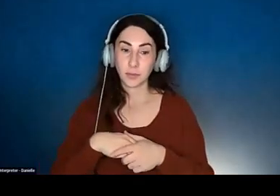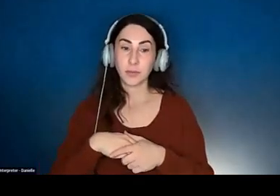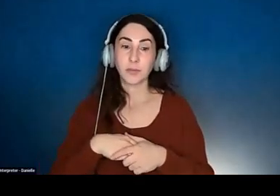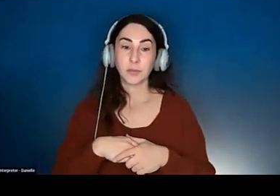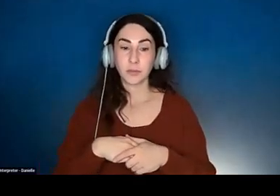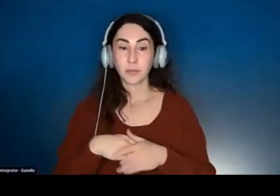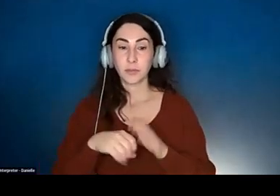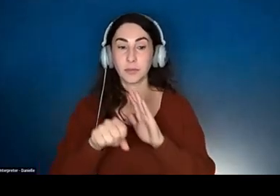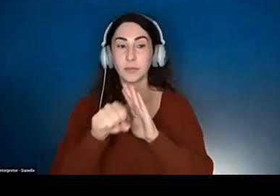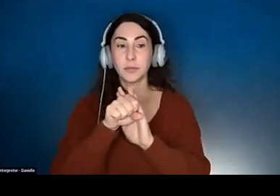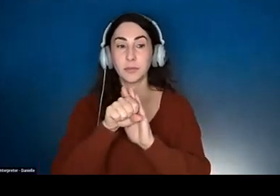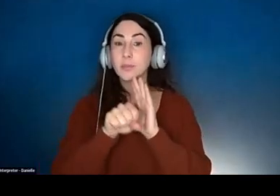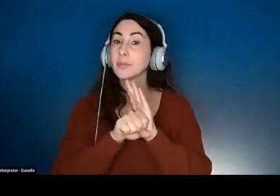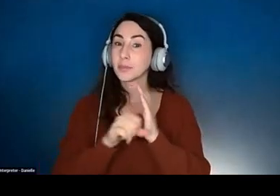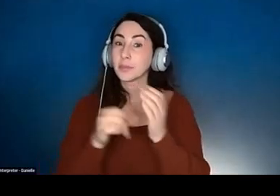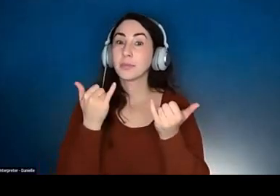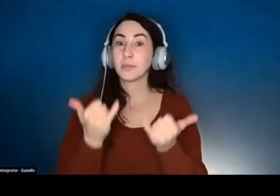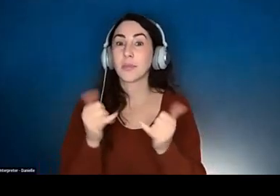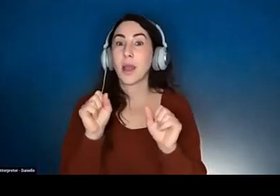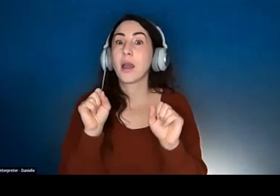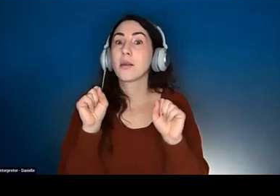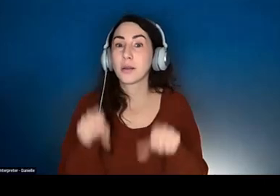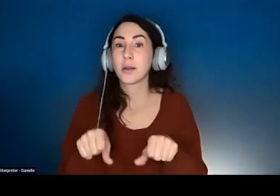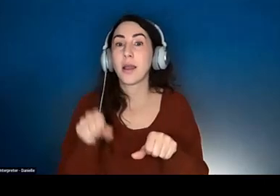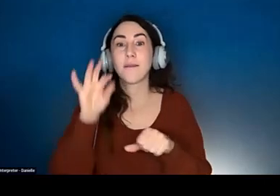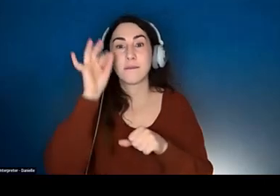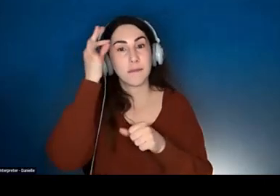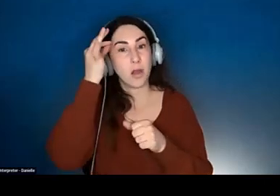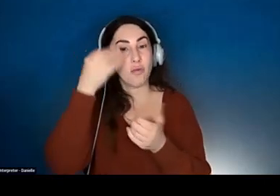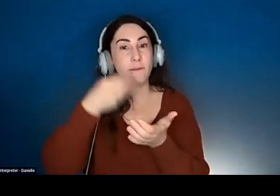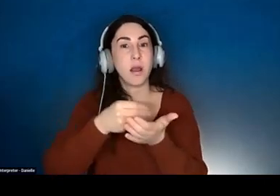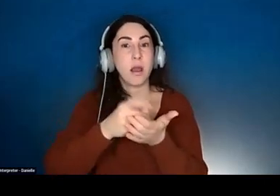can now receive 100% federal funding for those services.